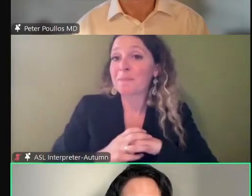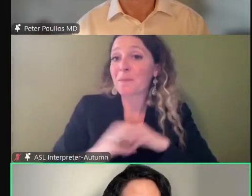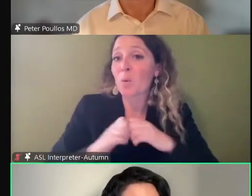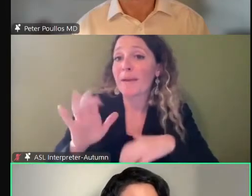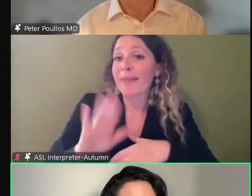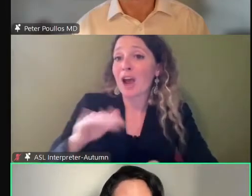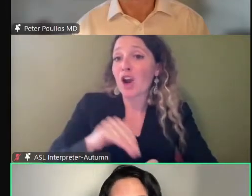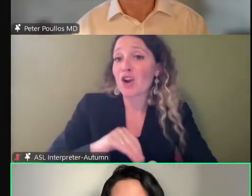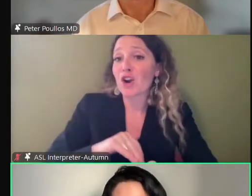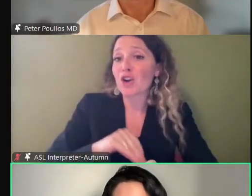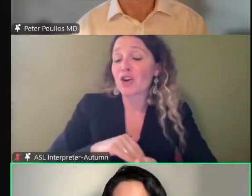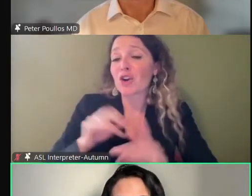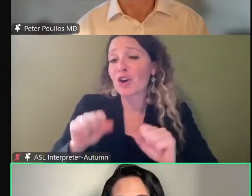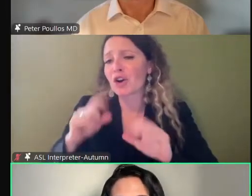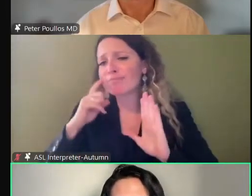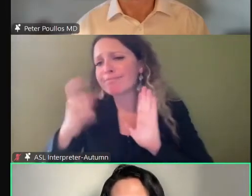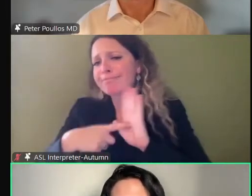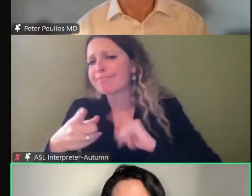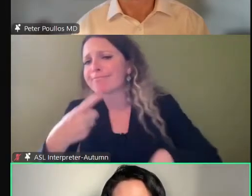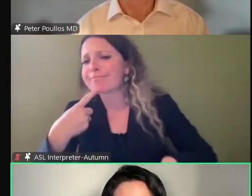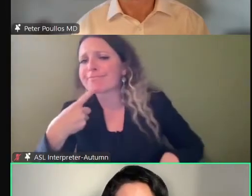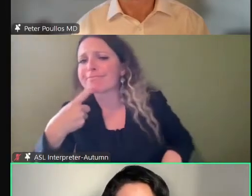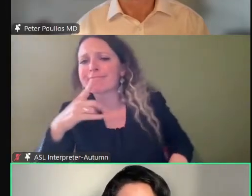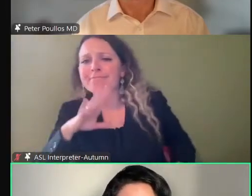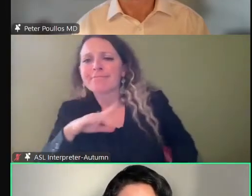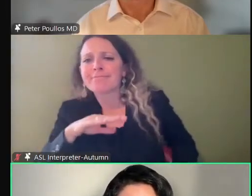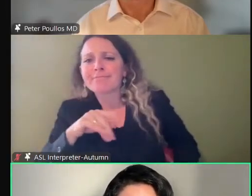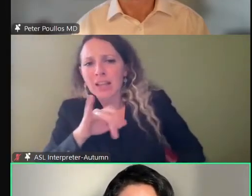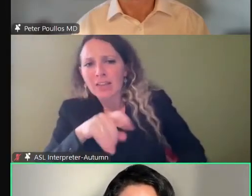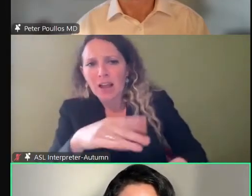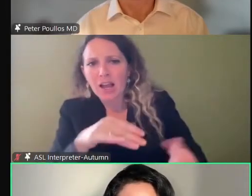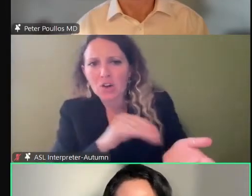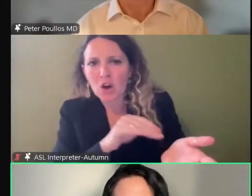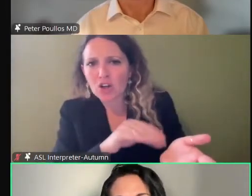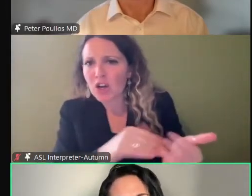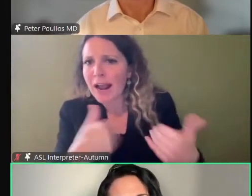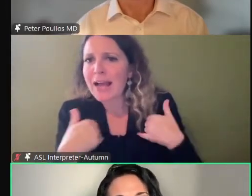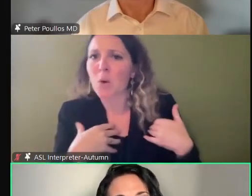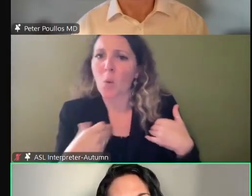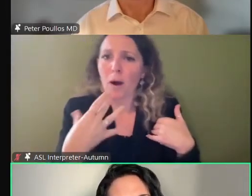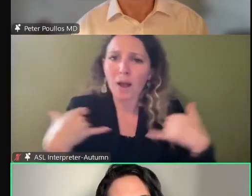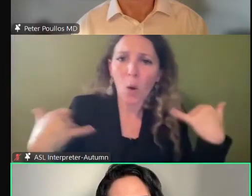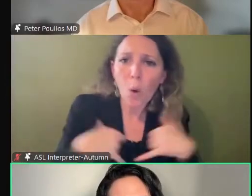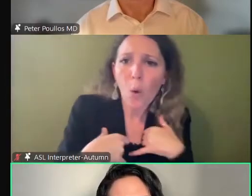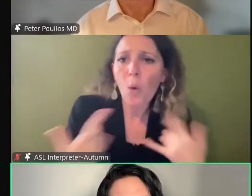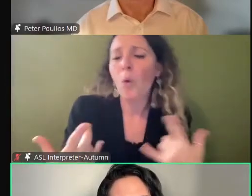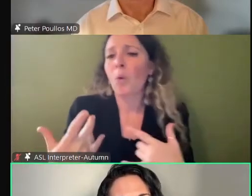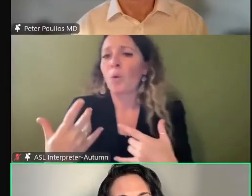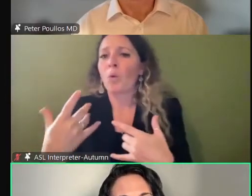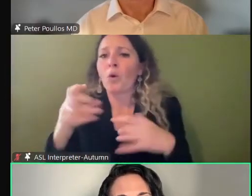And could recognize say this physician has a white coat or, could begin to interact,